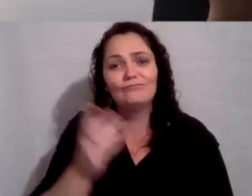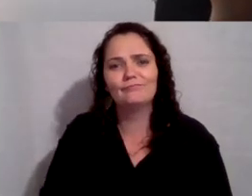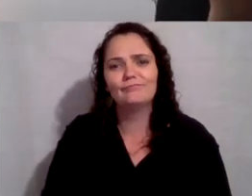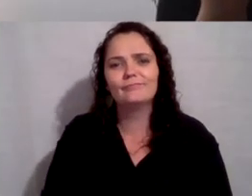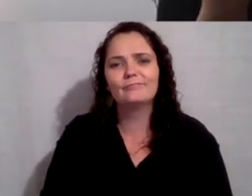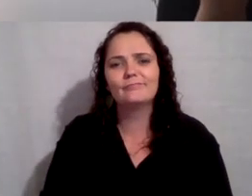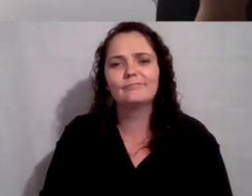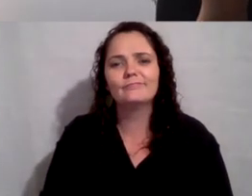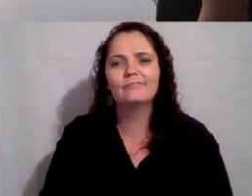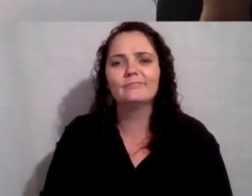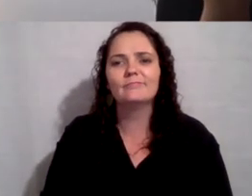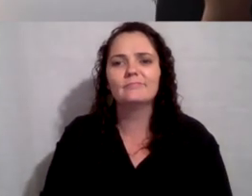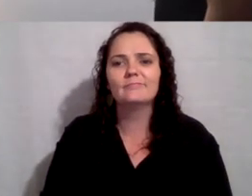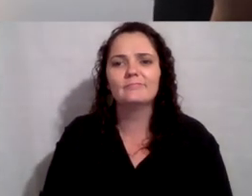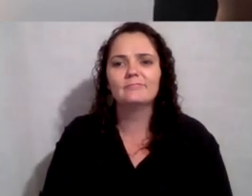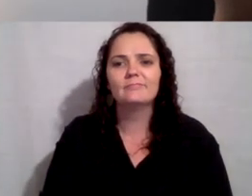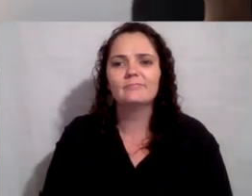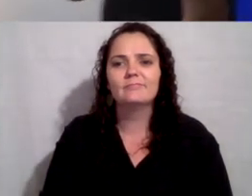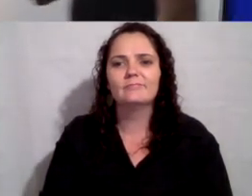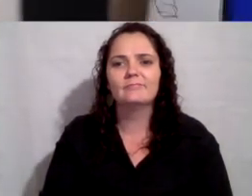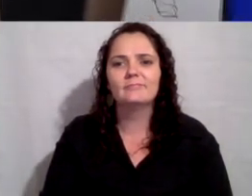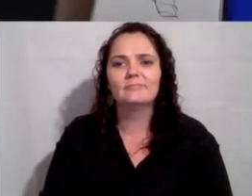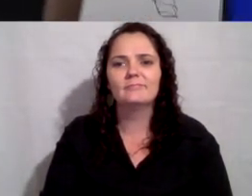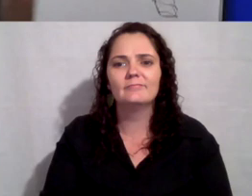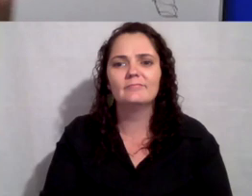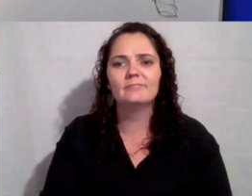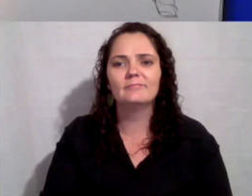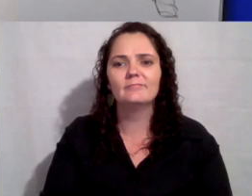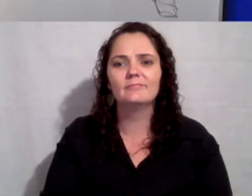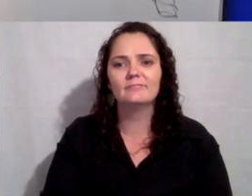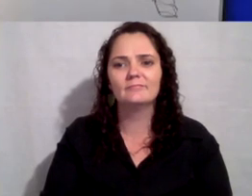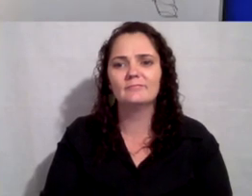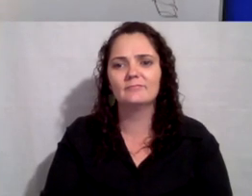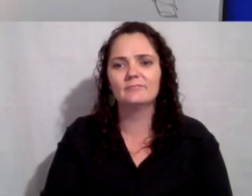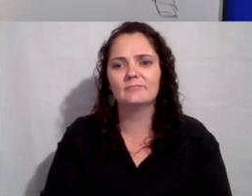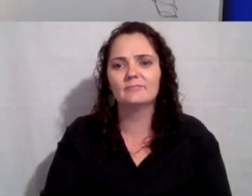Alright now we're going to do one more drawing on this where we're going to have them now